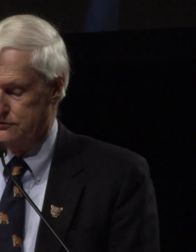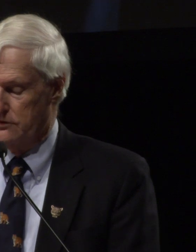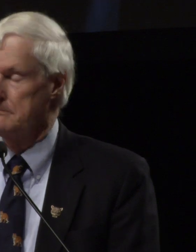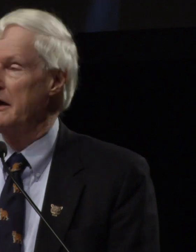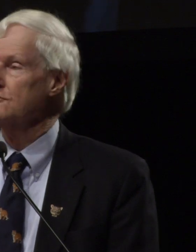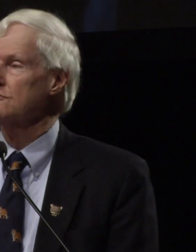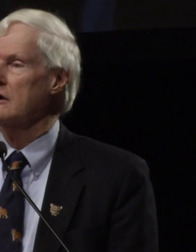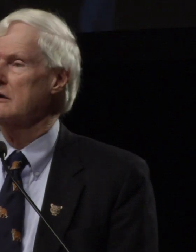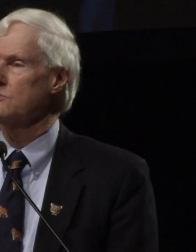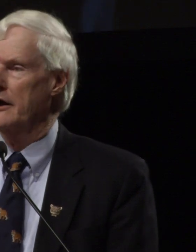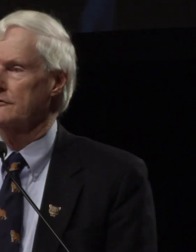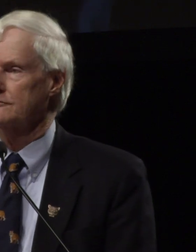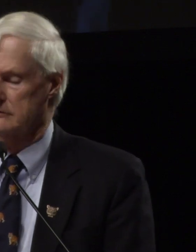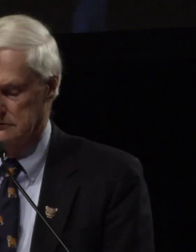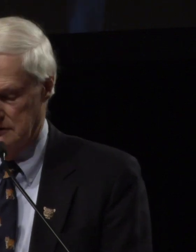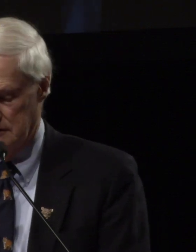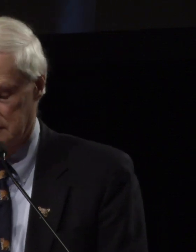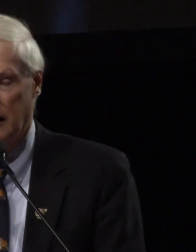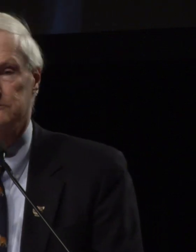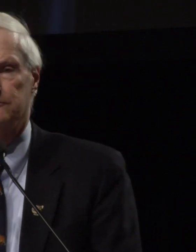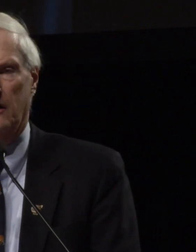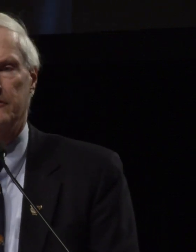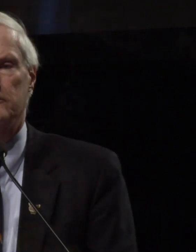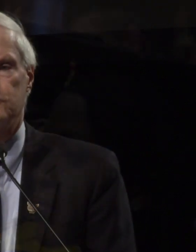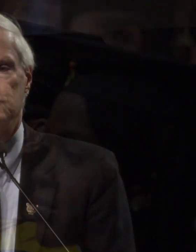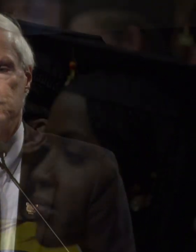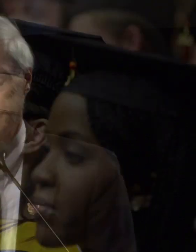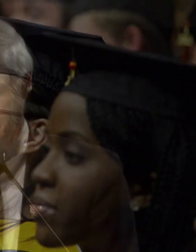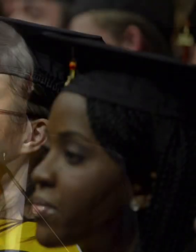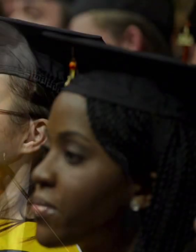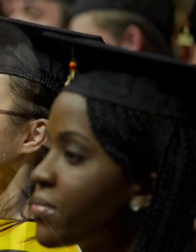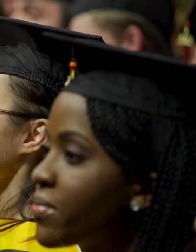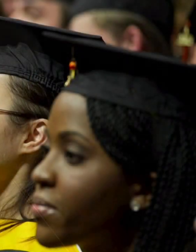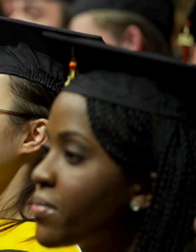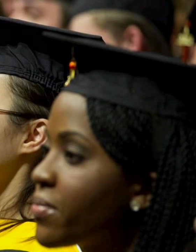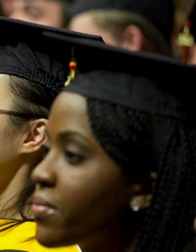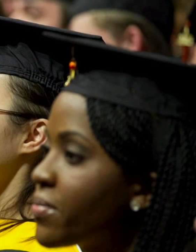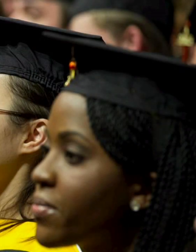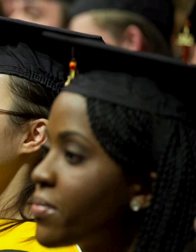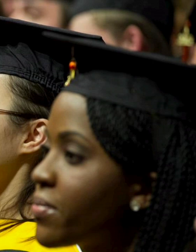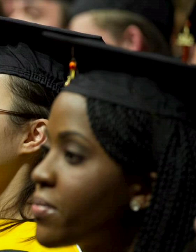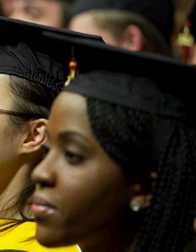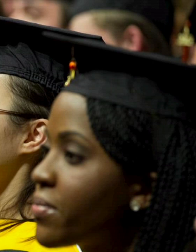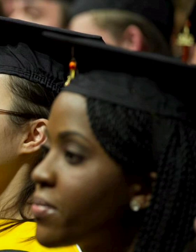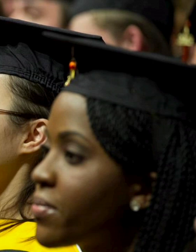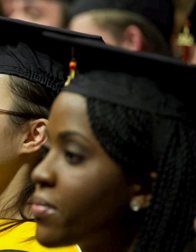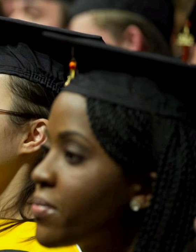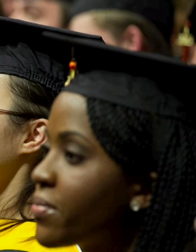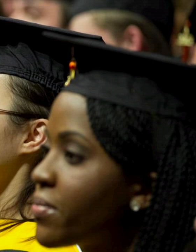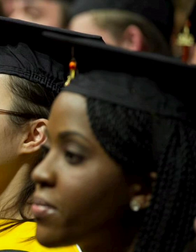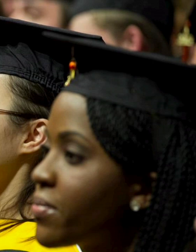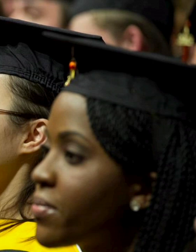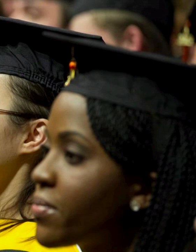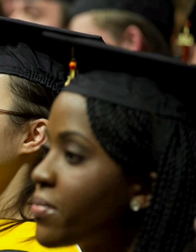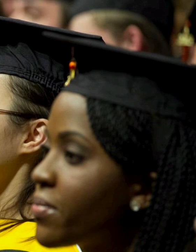BEST AND BRIGHTEST COME TO FIND THEIR FUTURES. LET ME GIVE YOU A FEW EXAMPLES OF BOTH THE PROGRESS WE HAVE